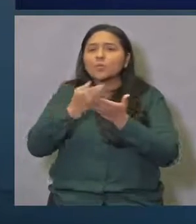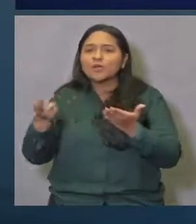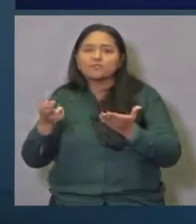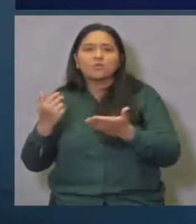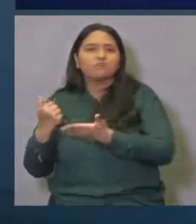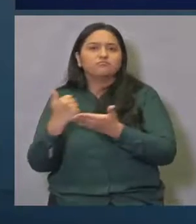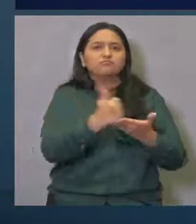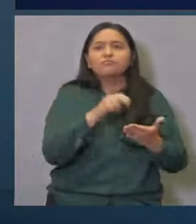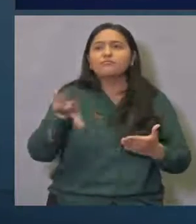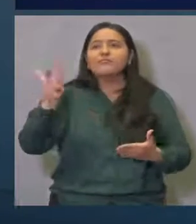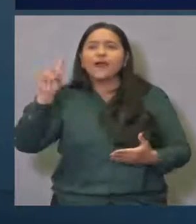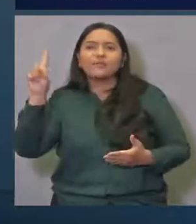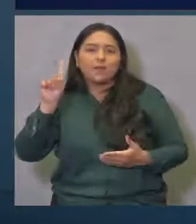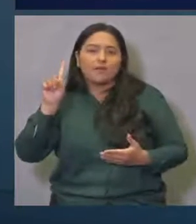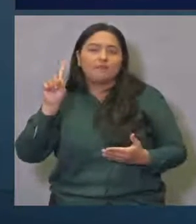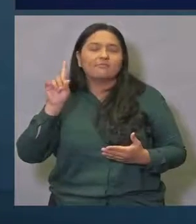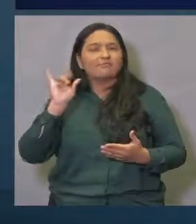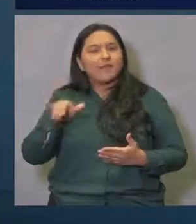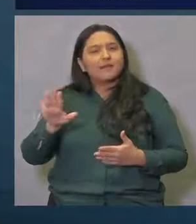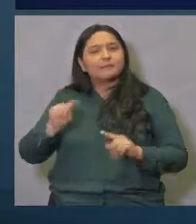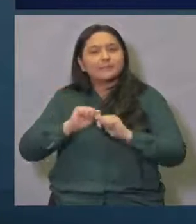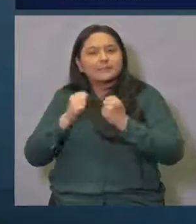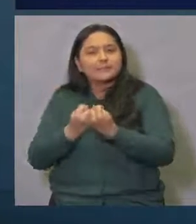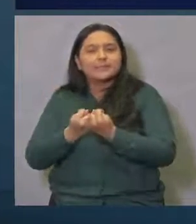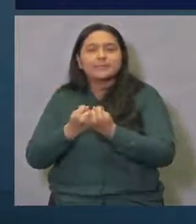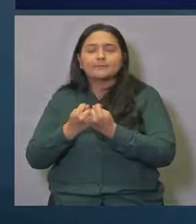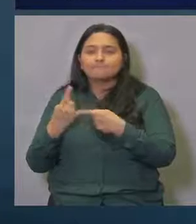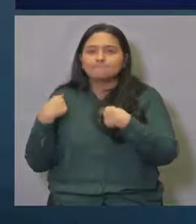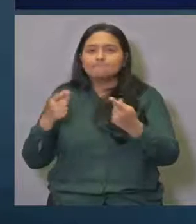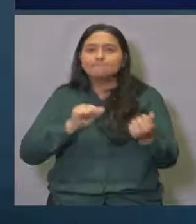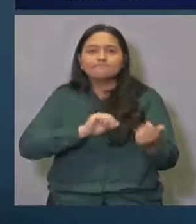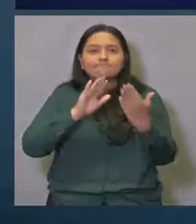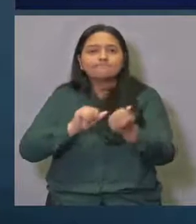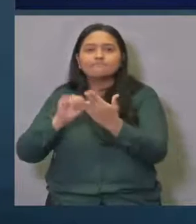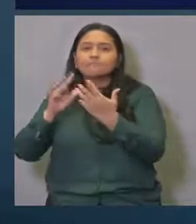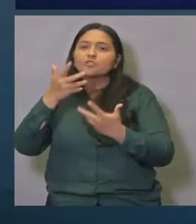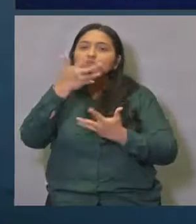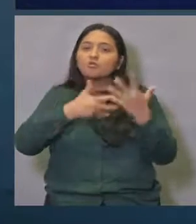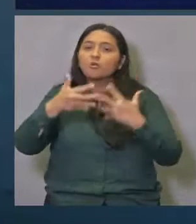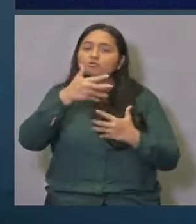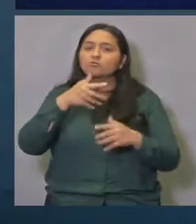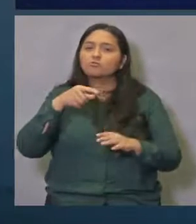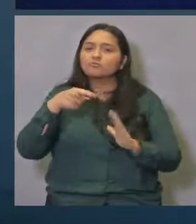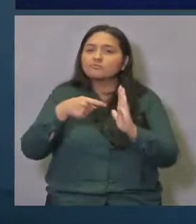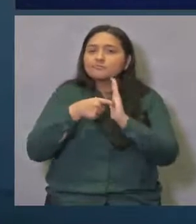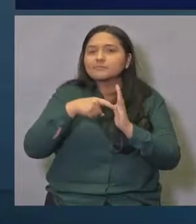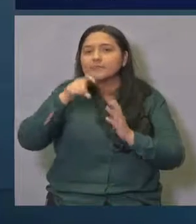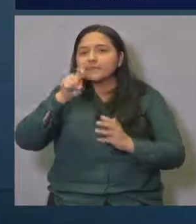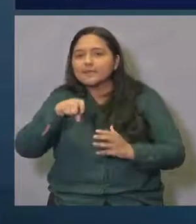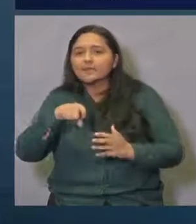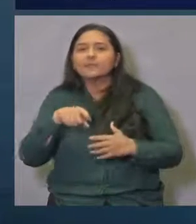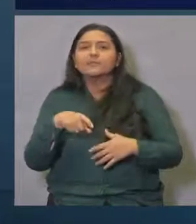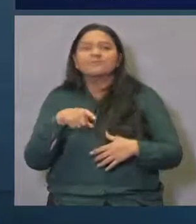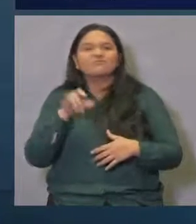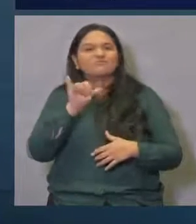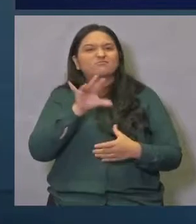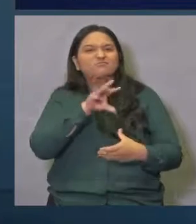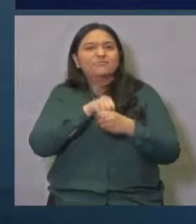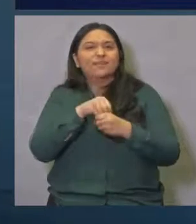COMMUNITY RESOURCES. JUST WHEN EXAMPLE OF HOW OUR TEAM HAS ADDRESSED SOCIAL NEEDS